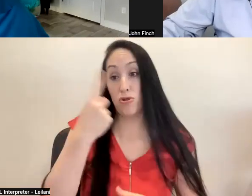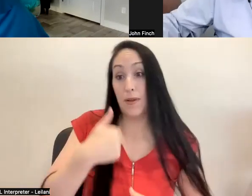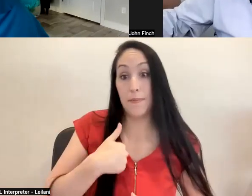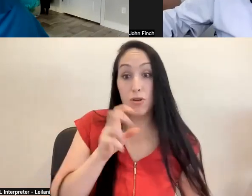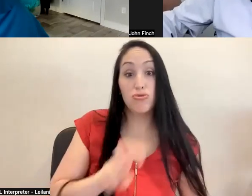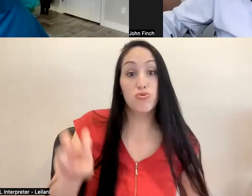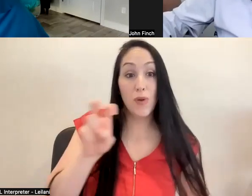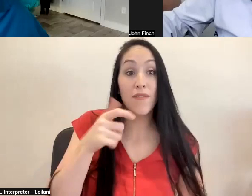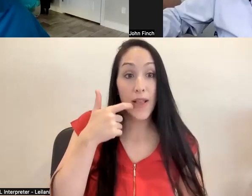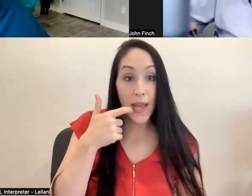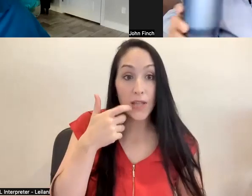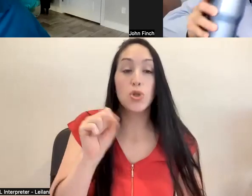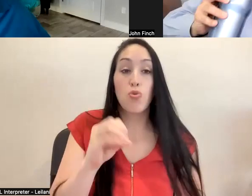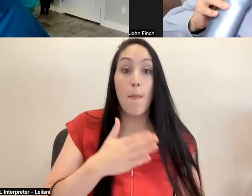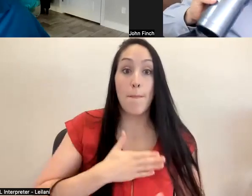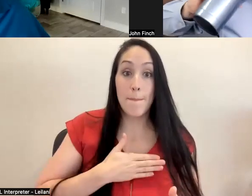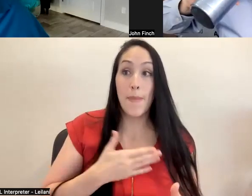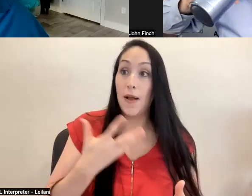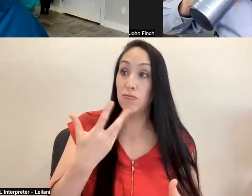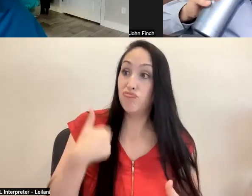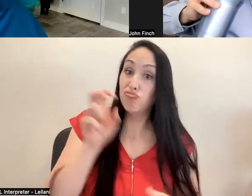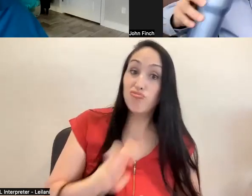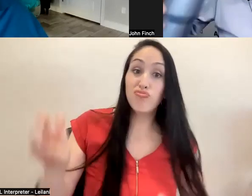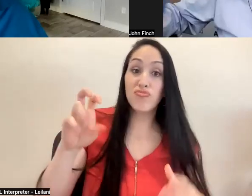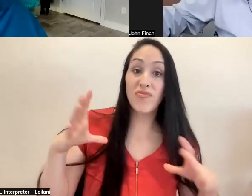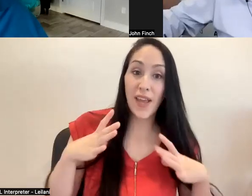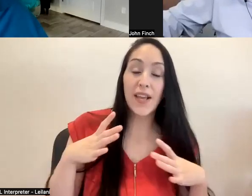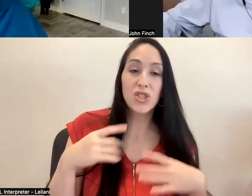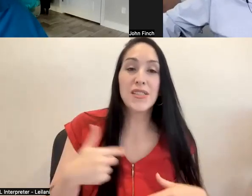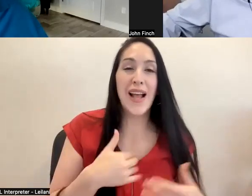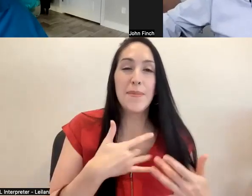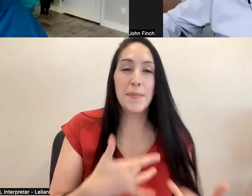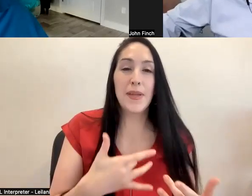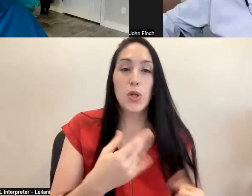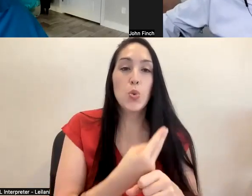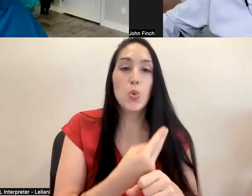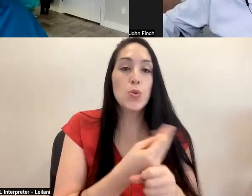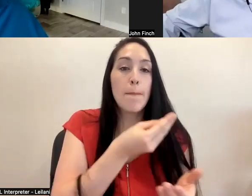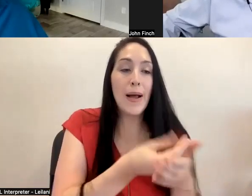year with, you know the money that I'm not deducting from able, so I'll use able to pay,